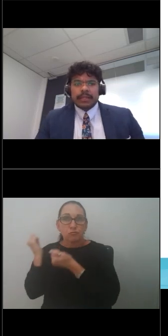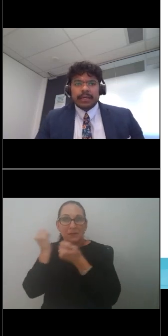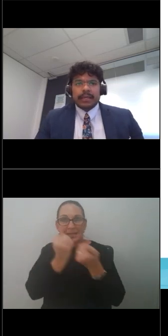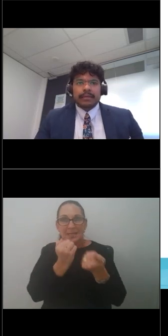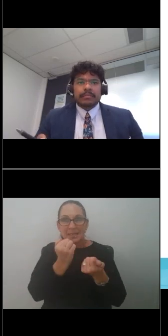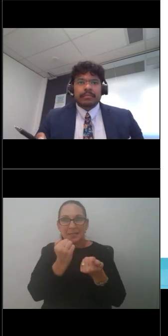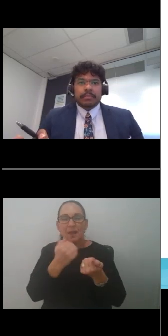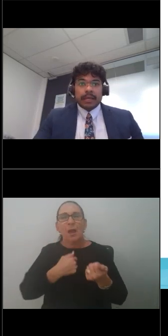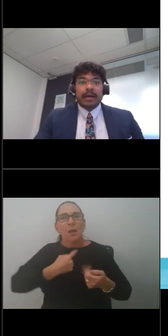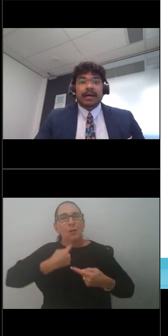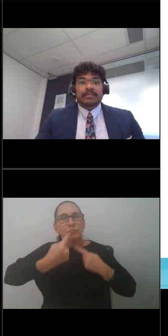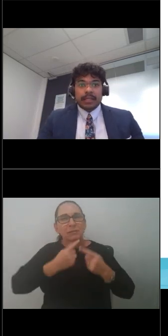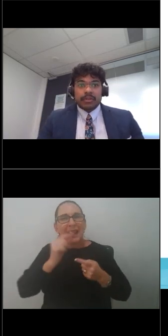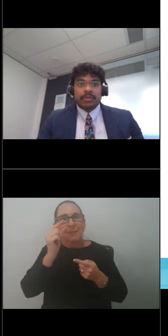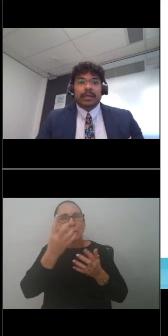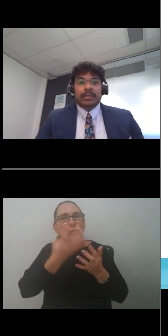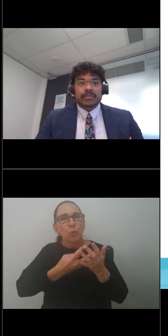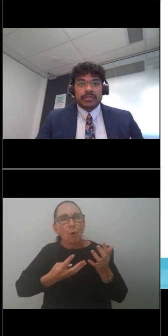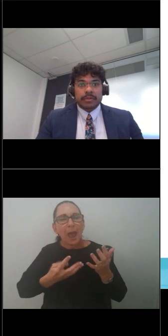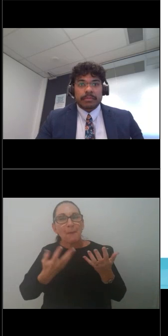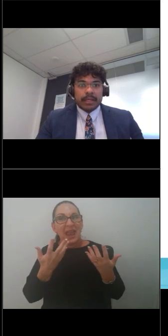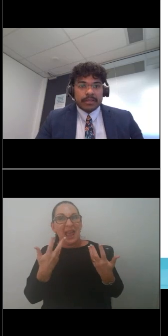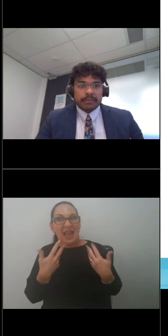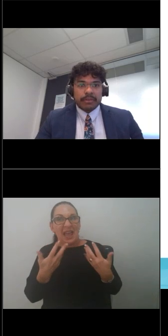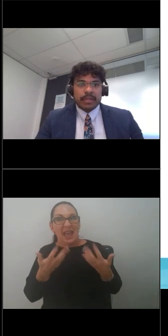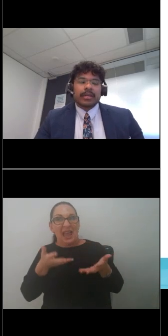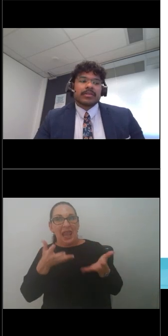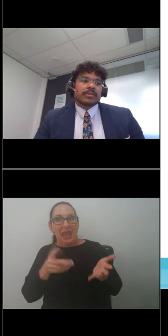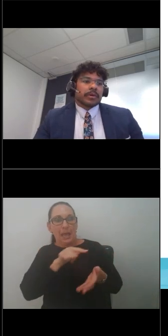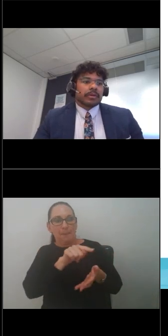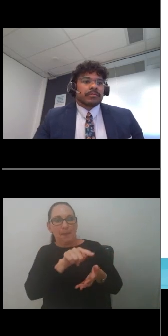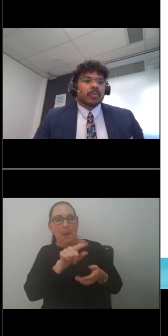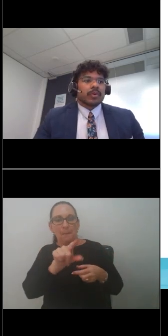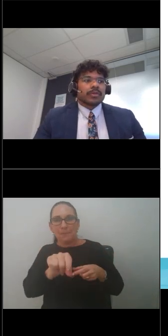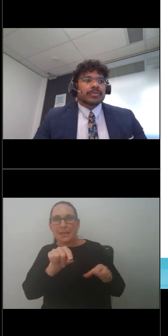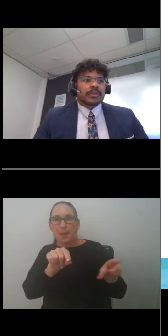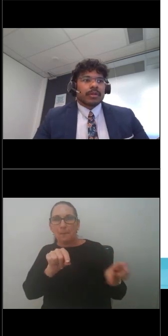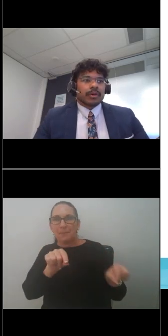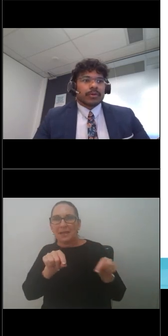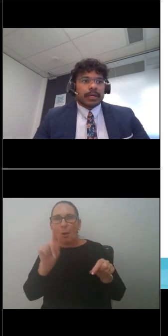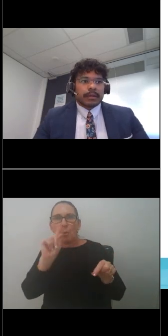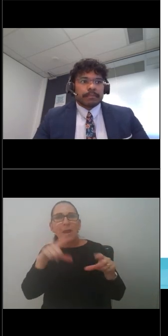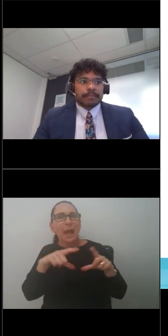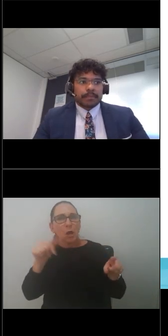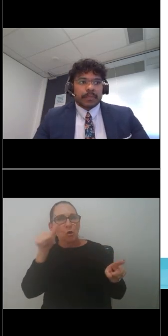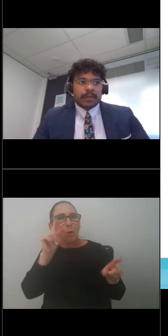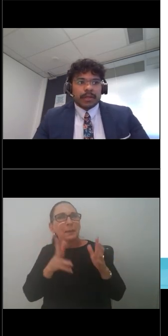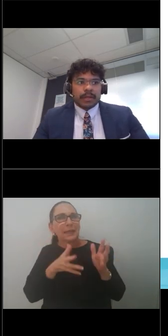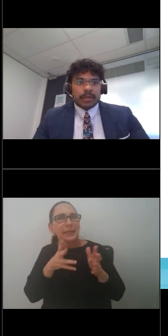I let him pick cards that he knew he understood the meanings of so one of them was you know um uh